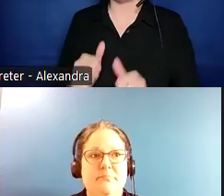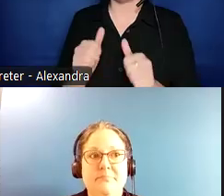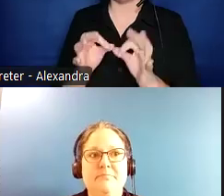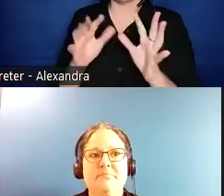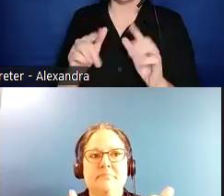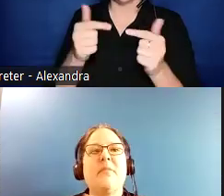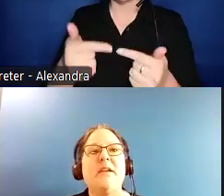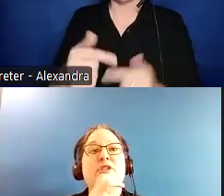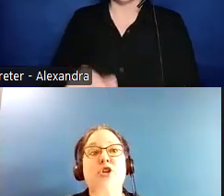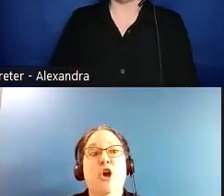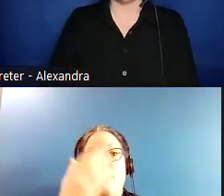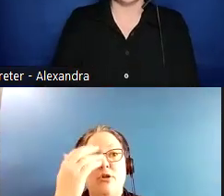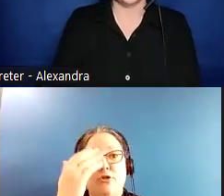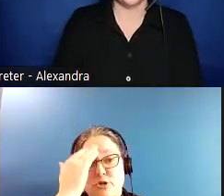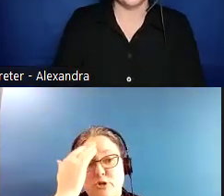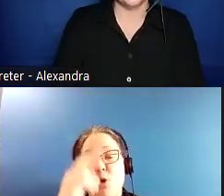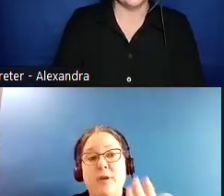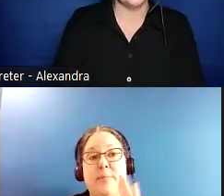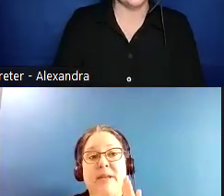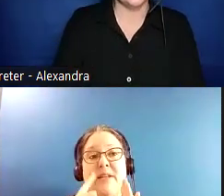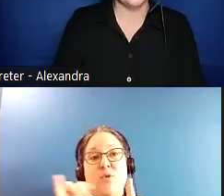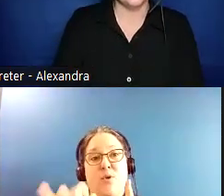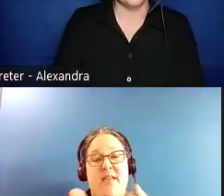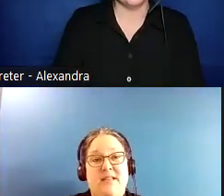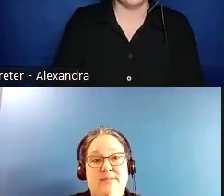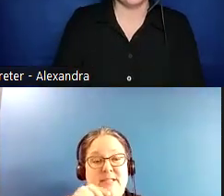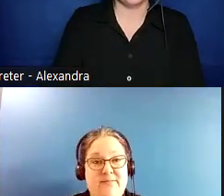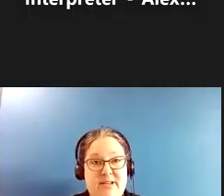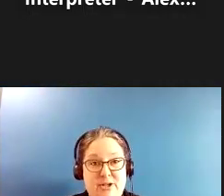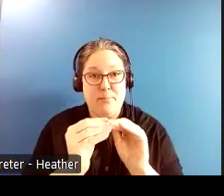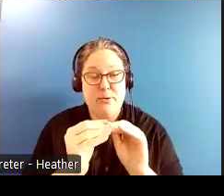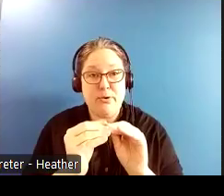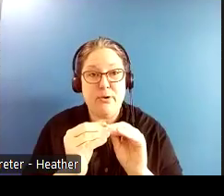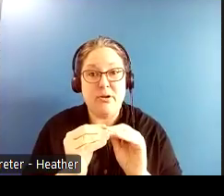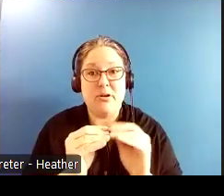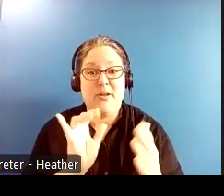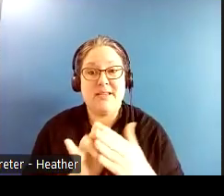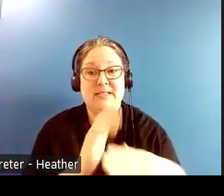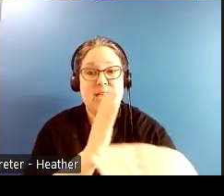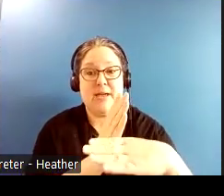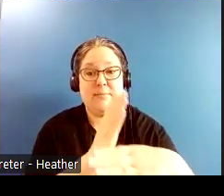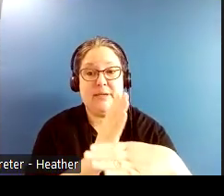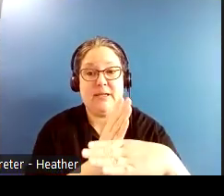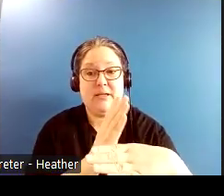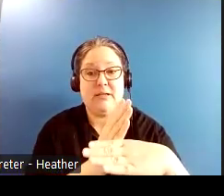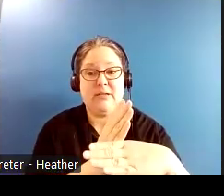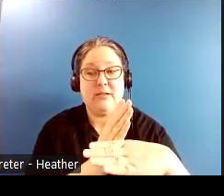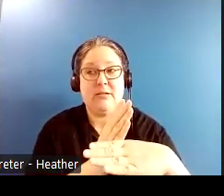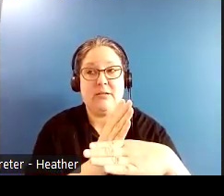number that he took. Um because the mean ends up being um 11° and 20 minutes uh which is pretty